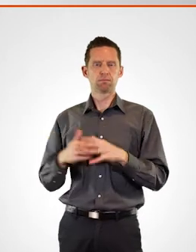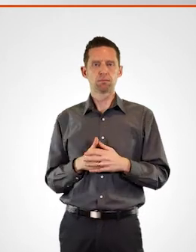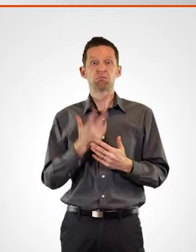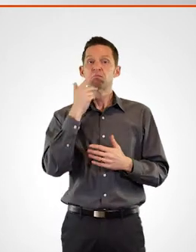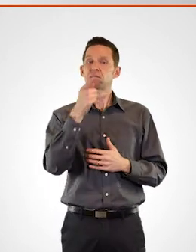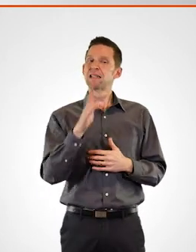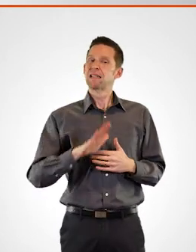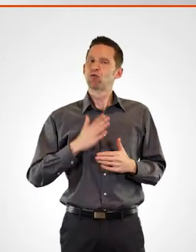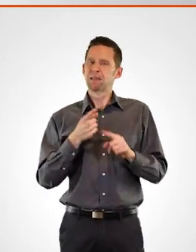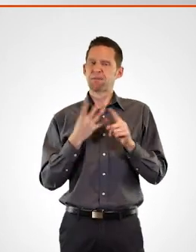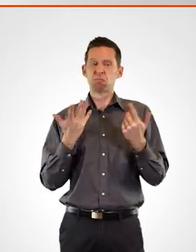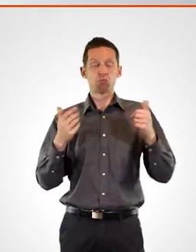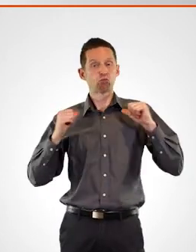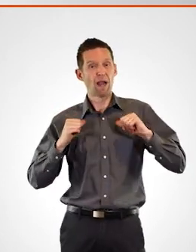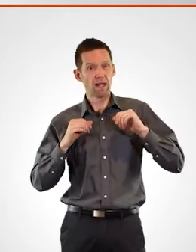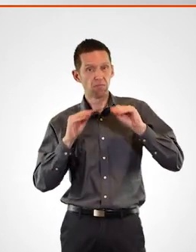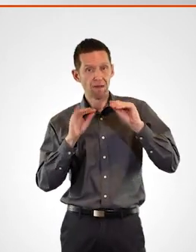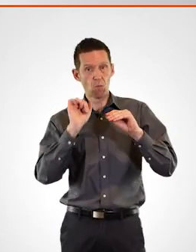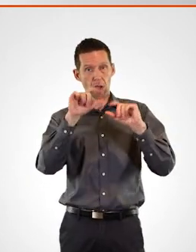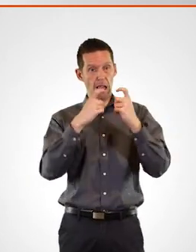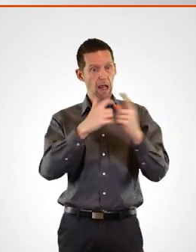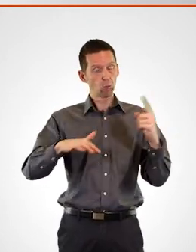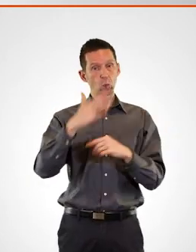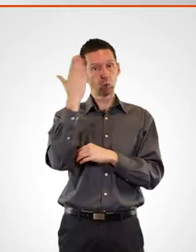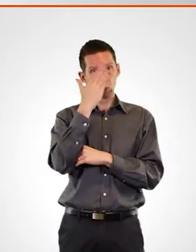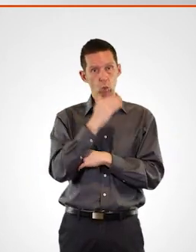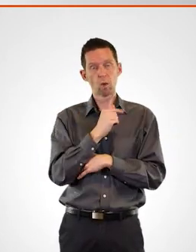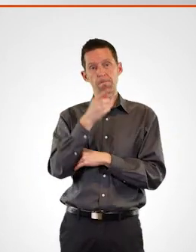If you're interested in specific training for your classroom or your school,